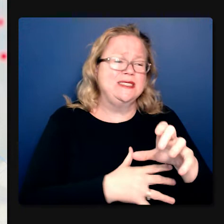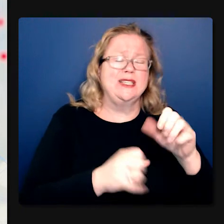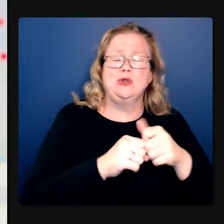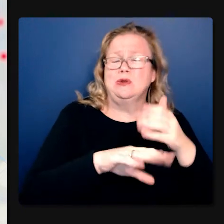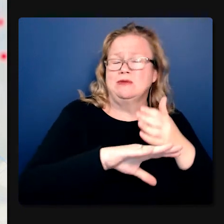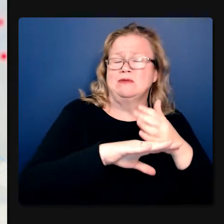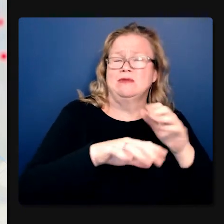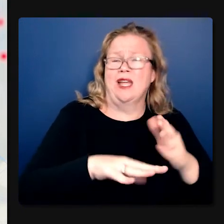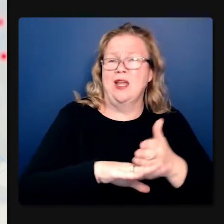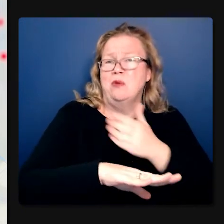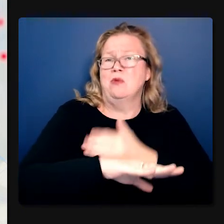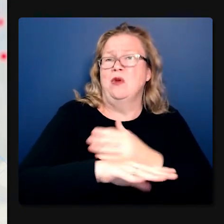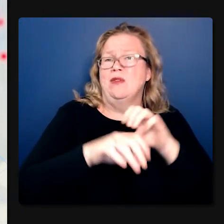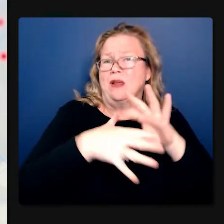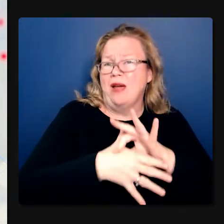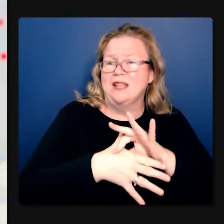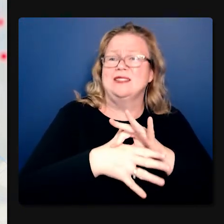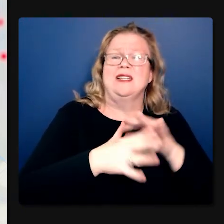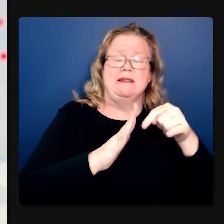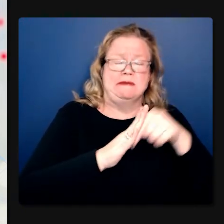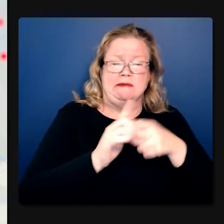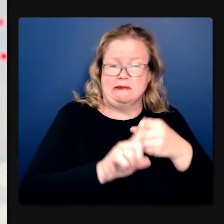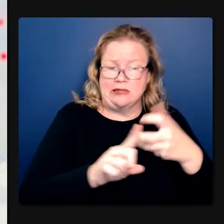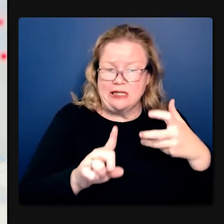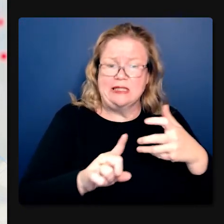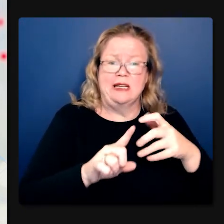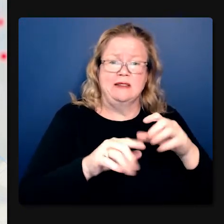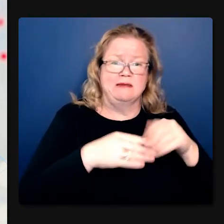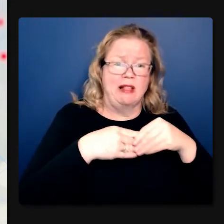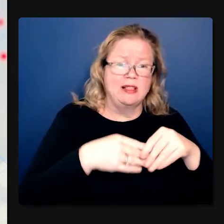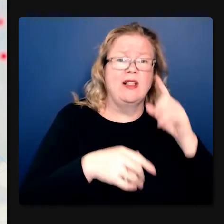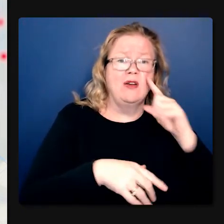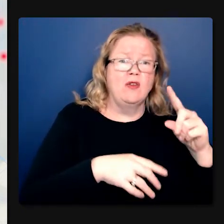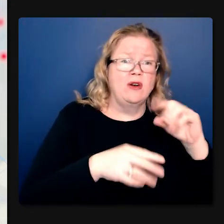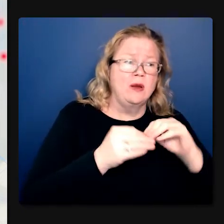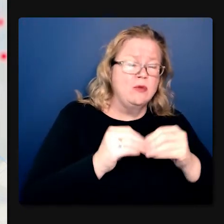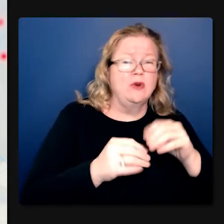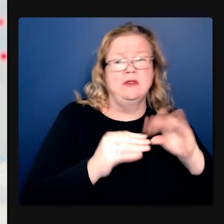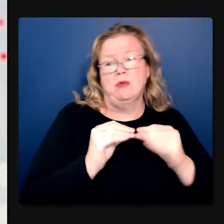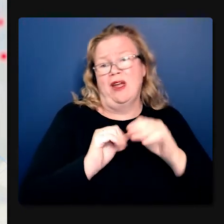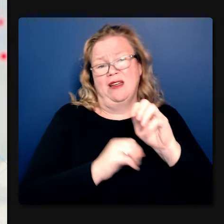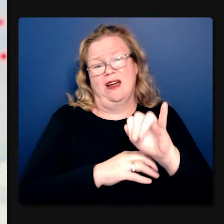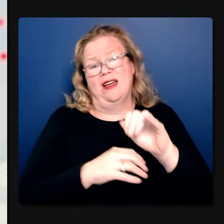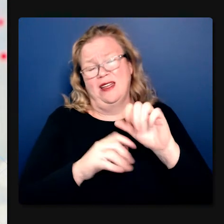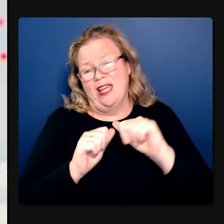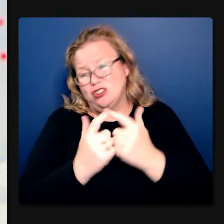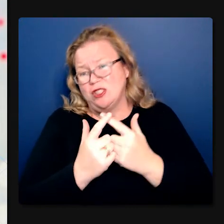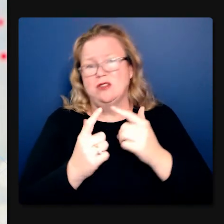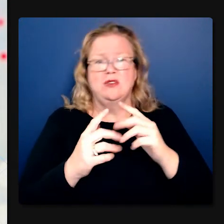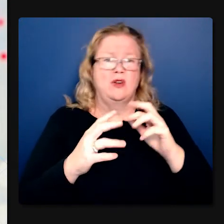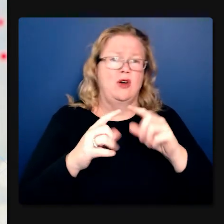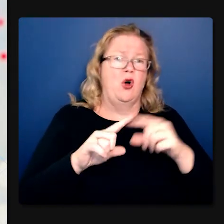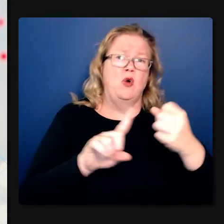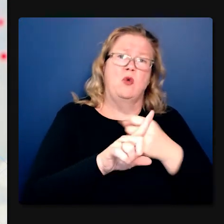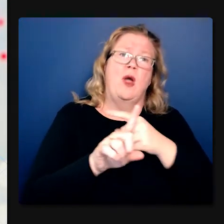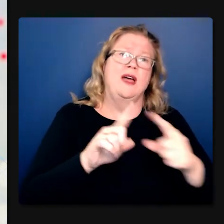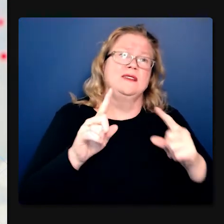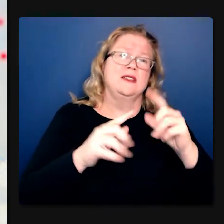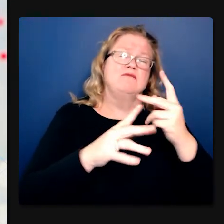to increase the capacity, detail, and fidelity of graphics rendering, number of AI agents, randomization of levels or features,